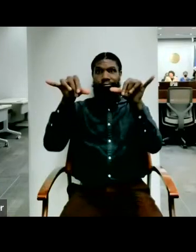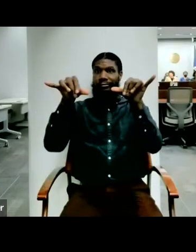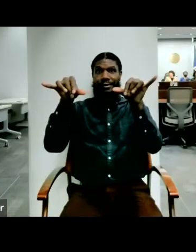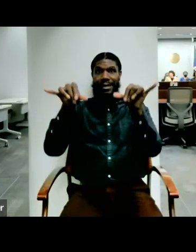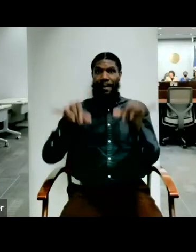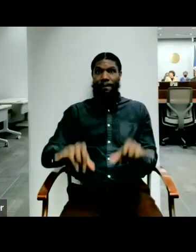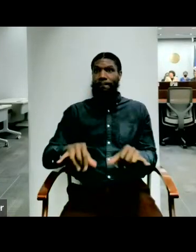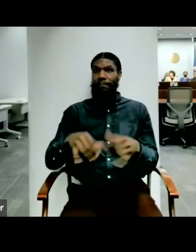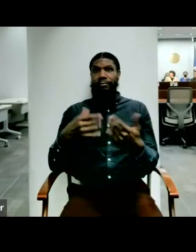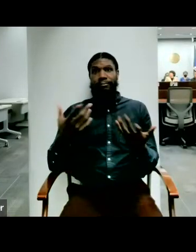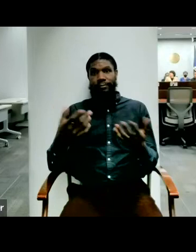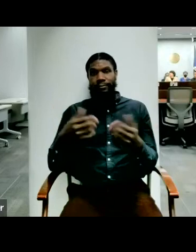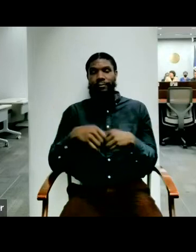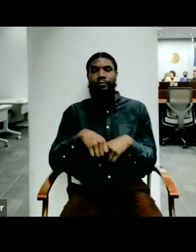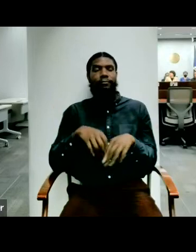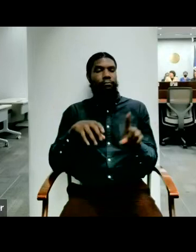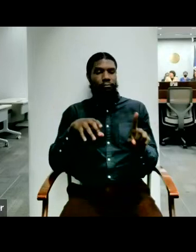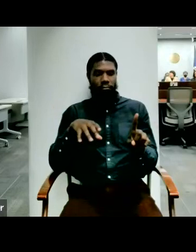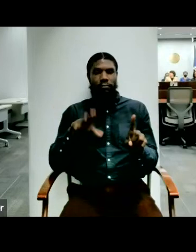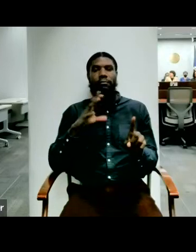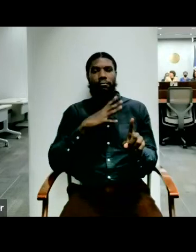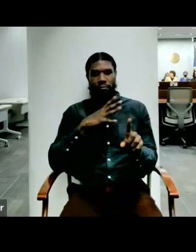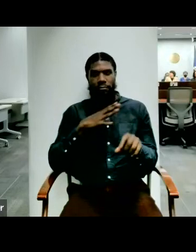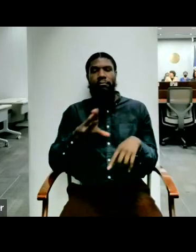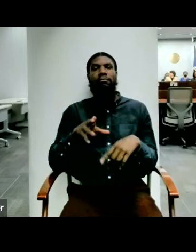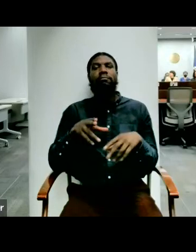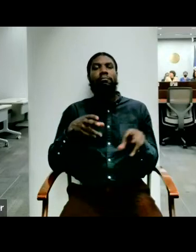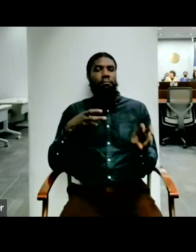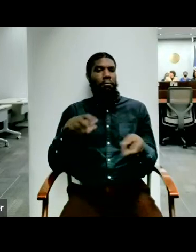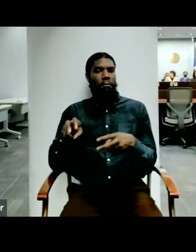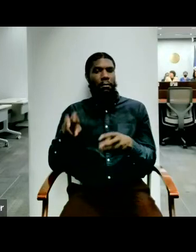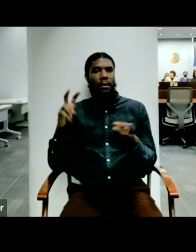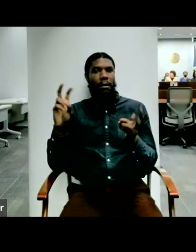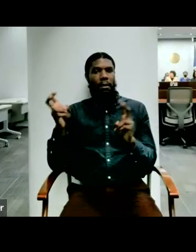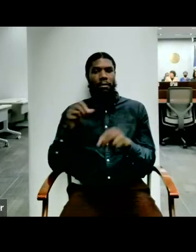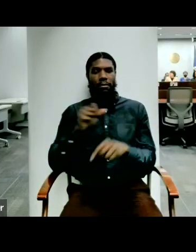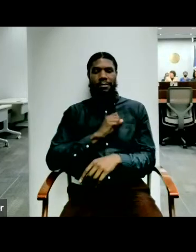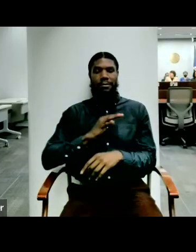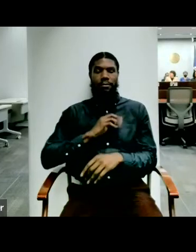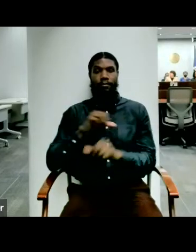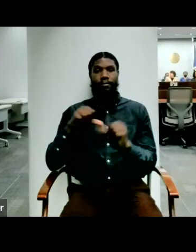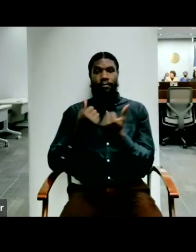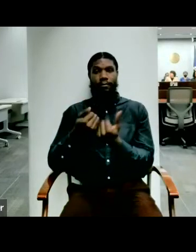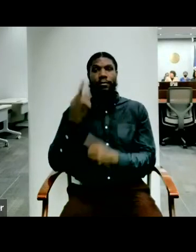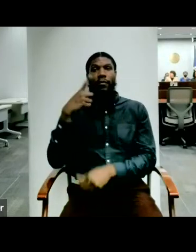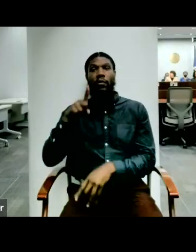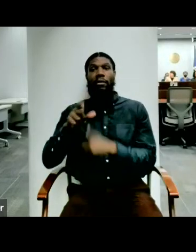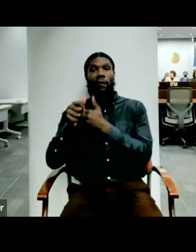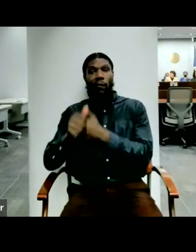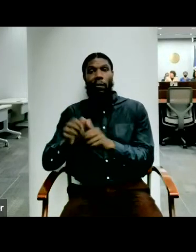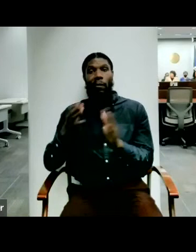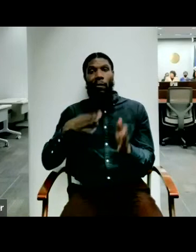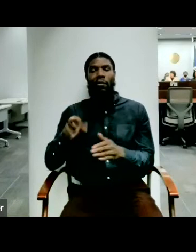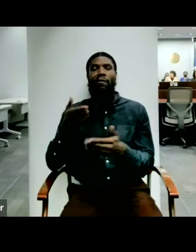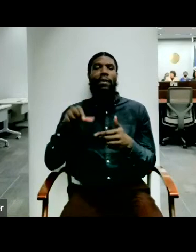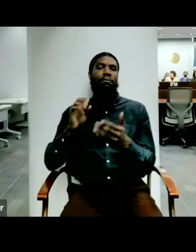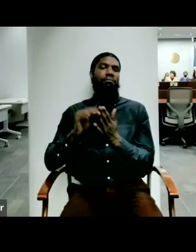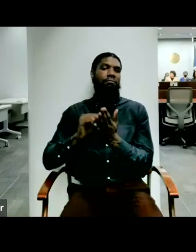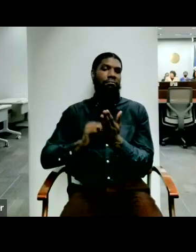Switching the staffing agencies quickly, for enforcement plan you've listed a lot of issues